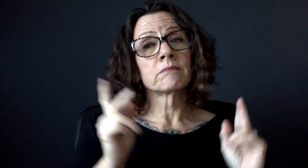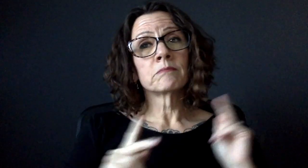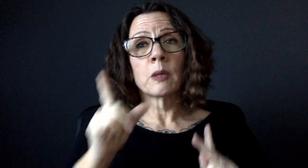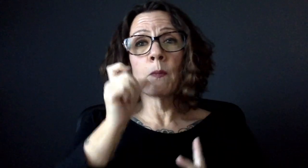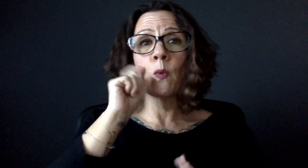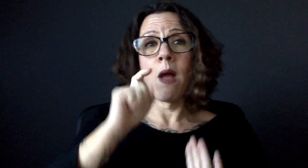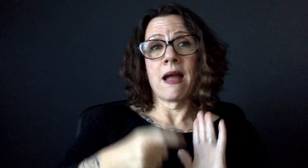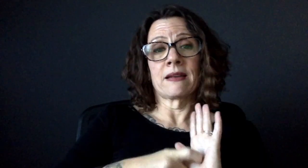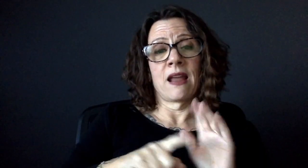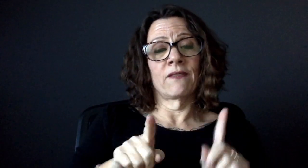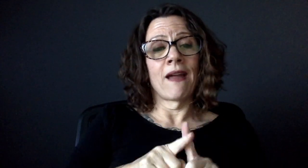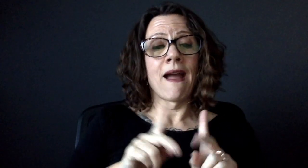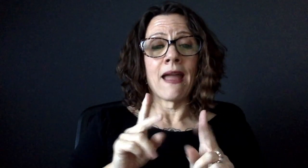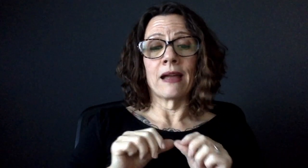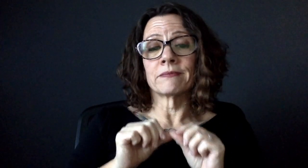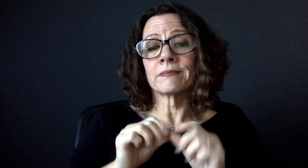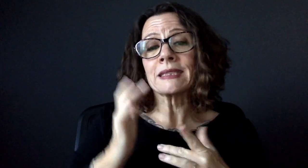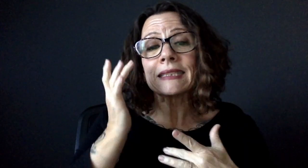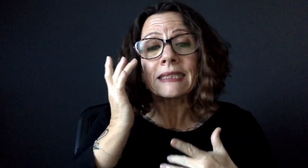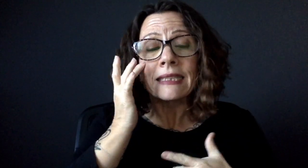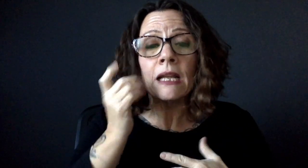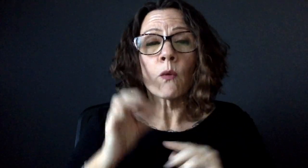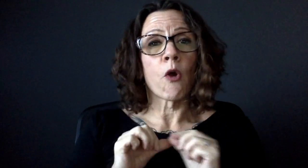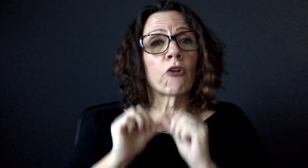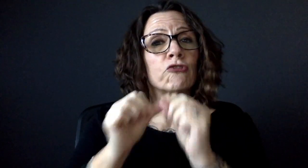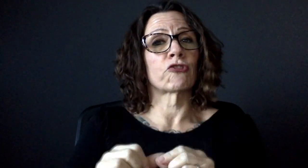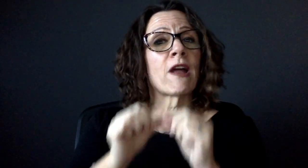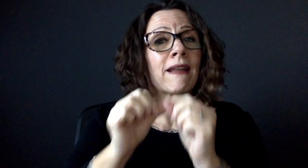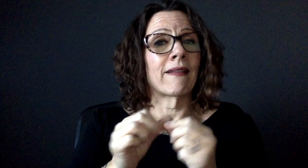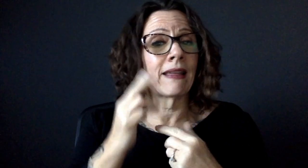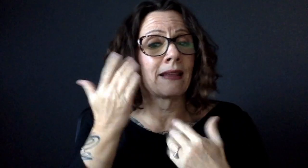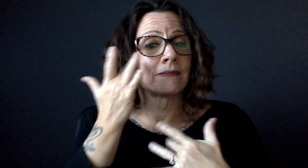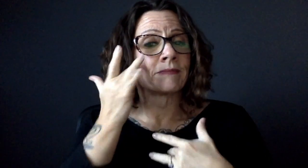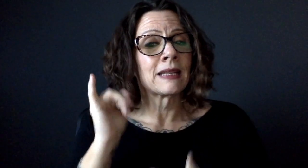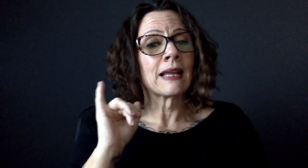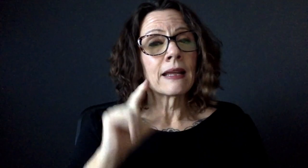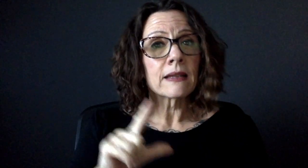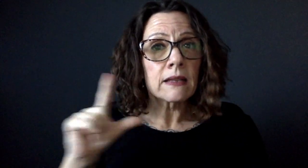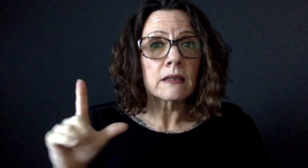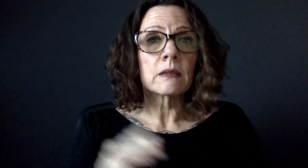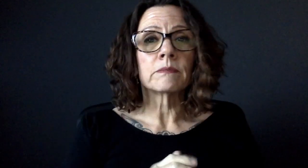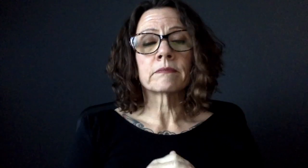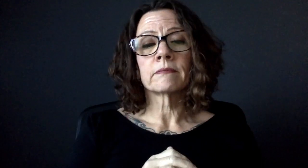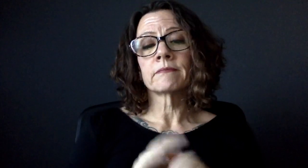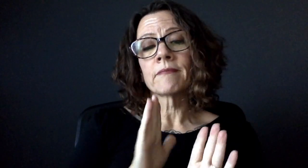people who identify as “sick” or are chronically ill,